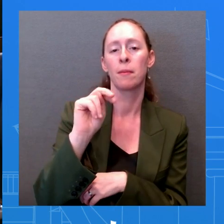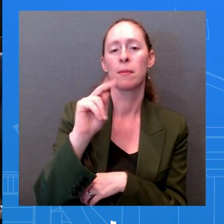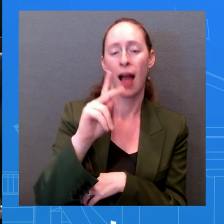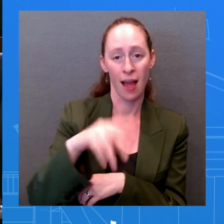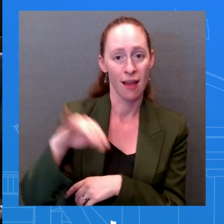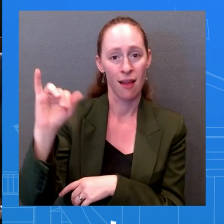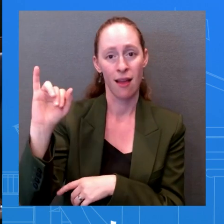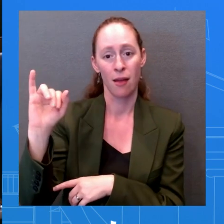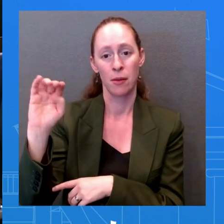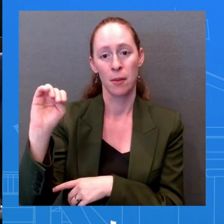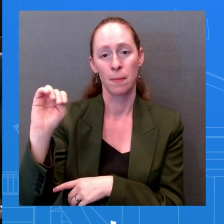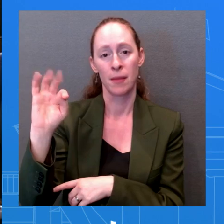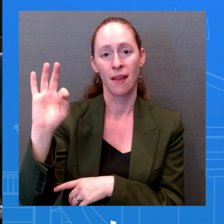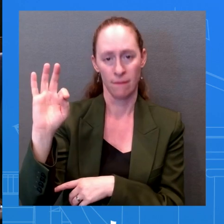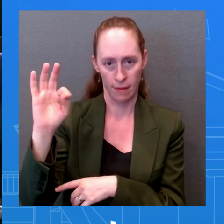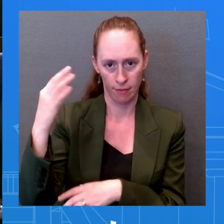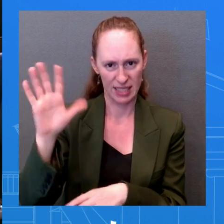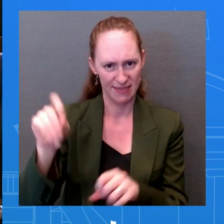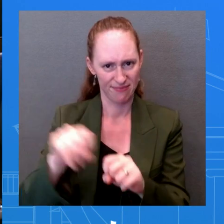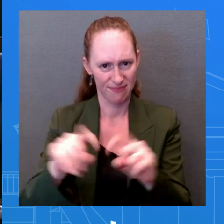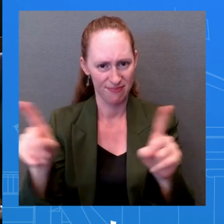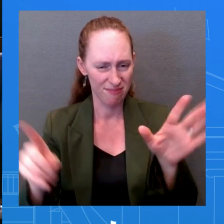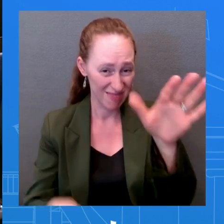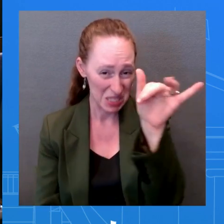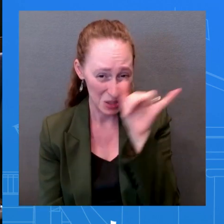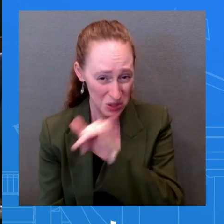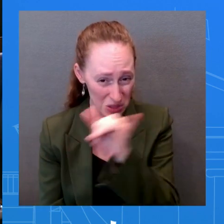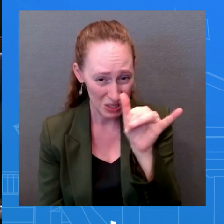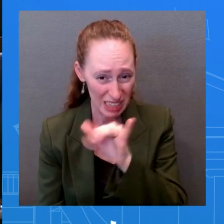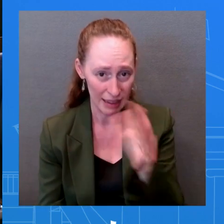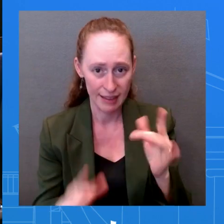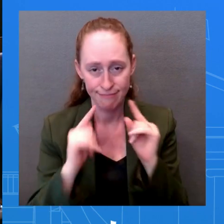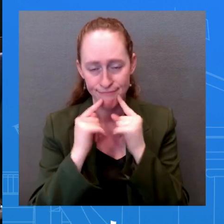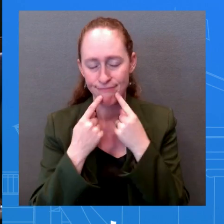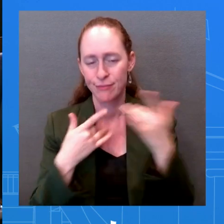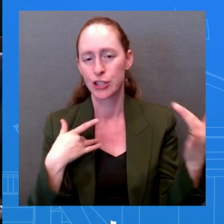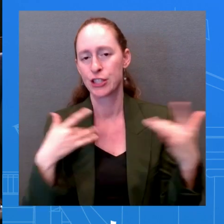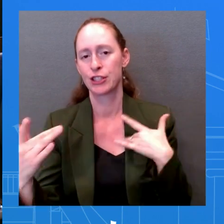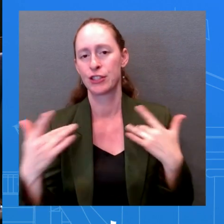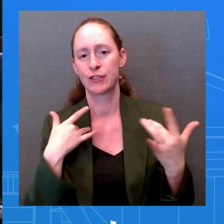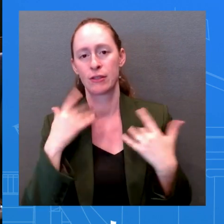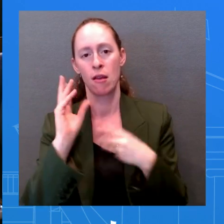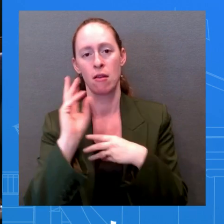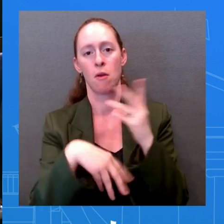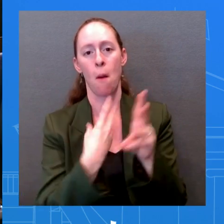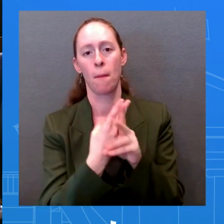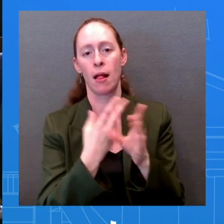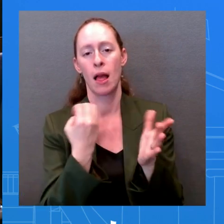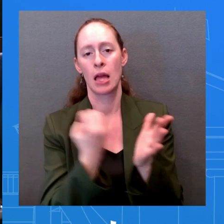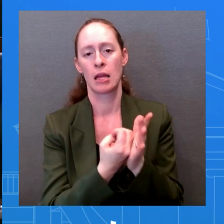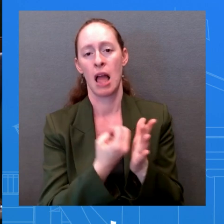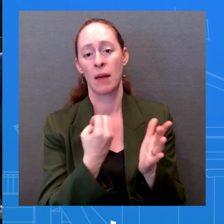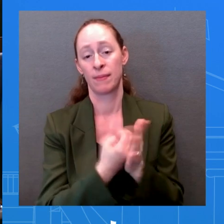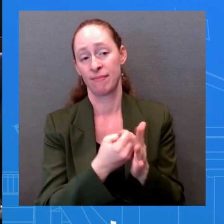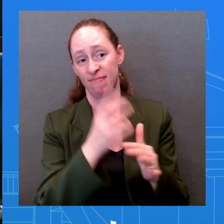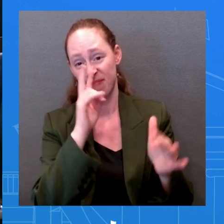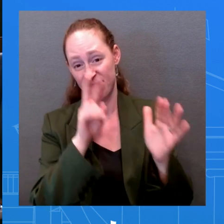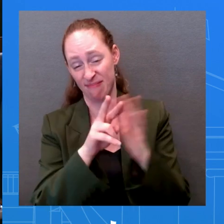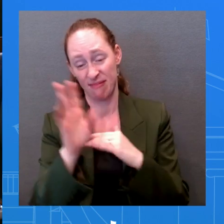The World Bank says that there's a growing risk of a global recession. And, you know, obviously, a lot of concern about high inflation